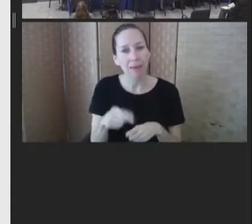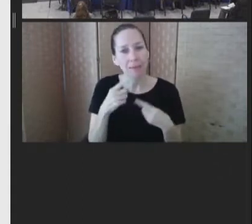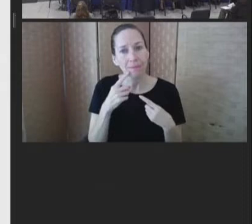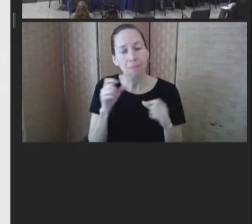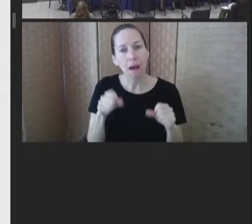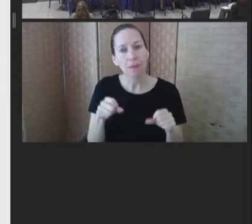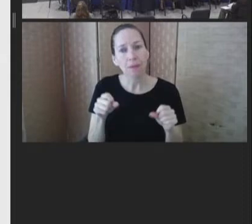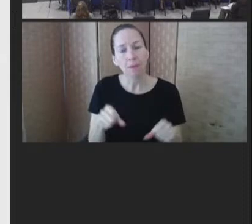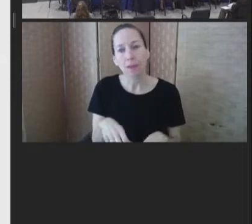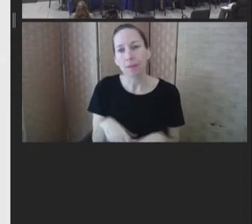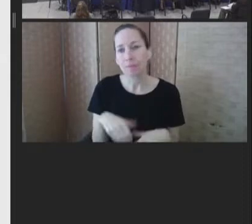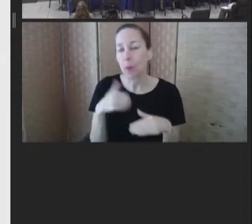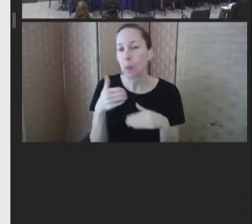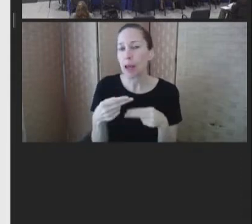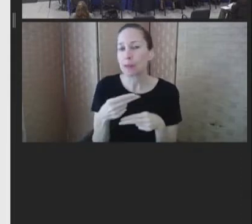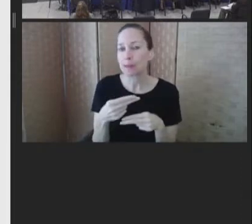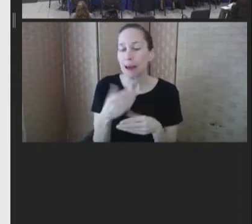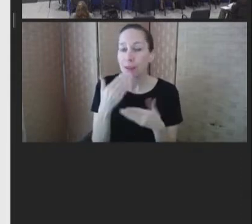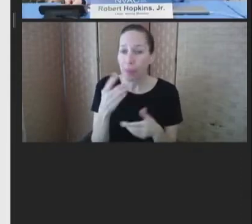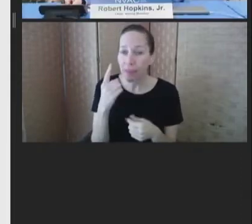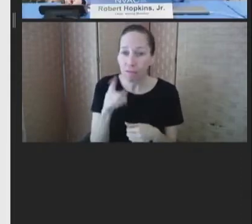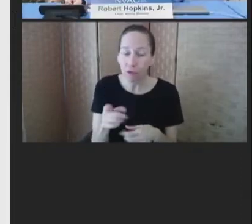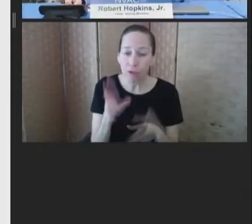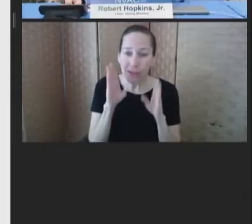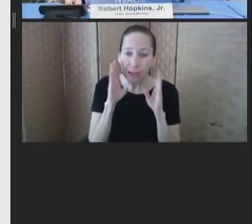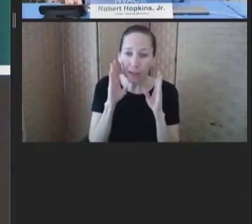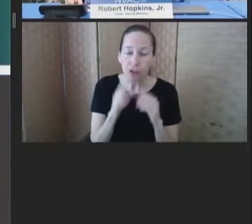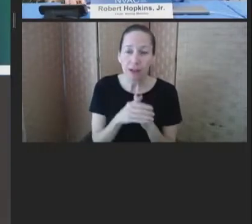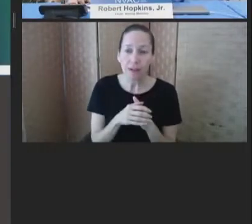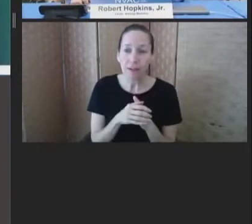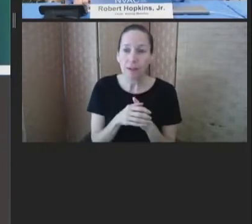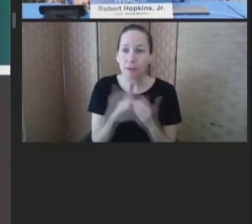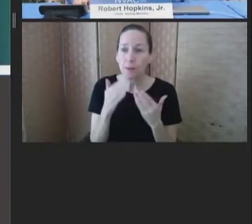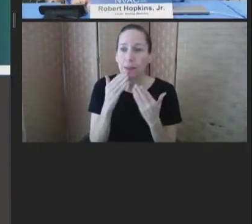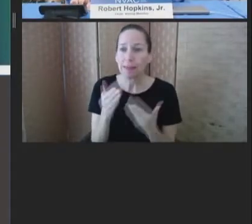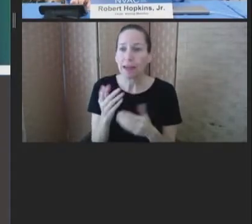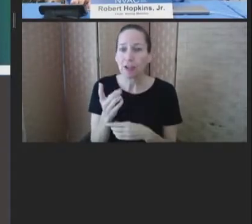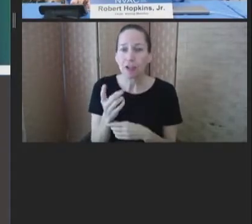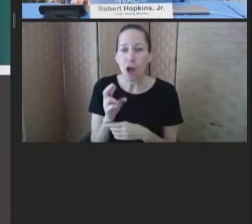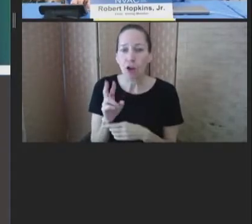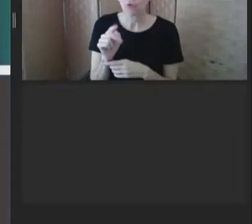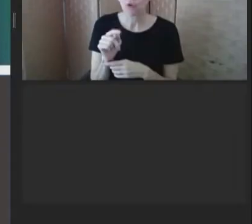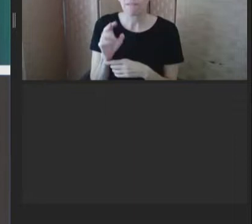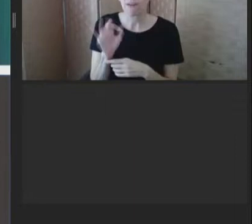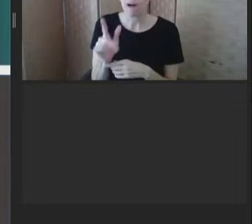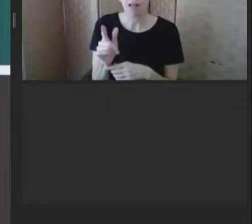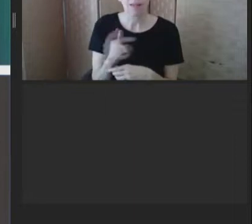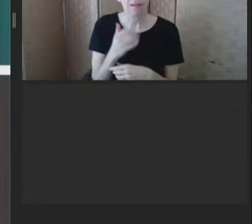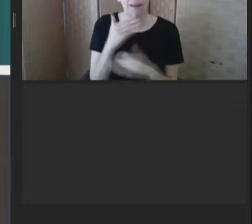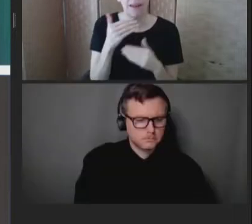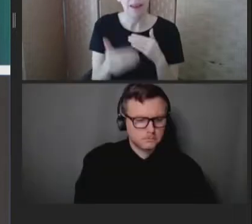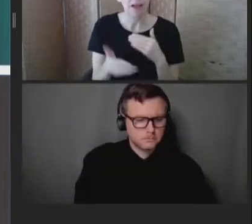Robert Hopkins: Thank you, Dr. Rouphael. Our next presenter is Dr. Kirsten Lyke from the University of Maryland.